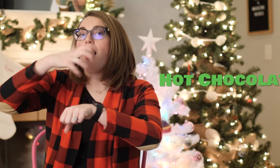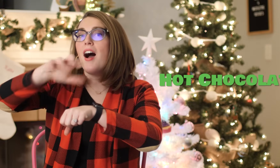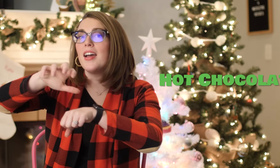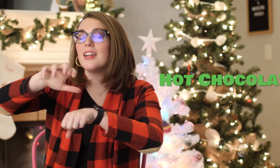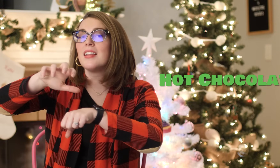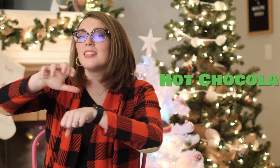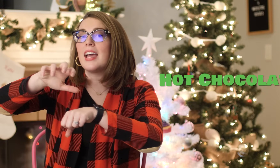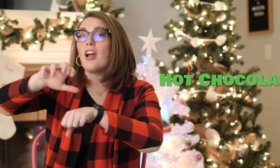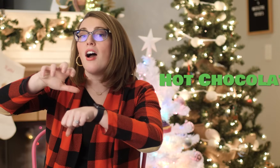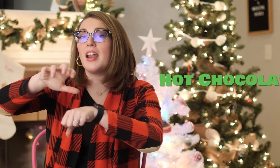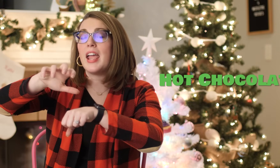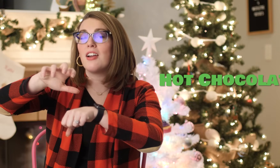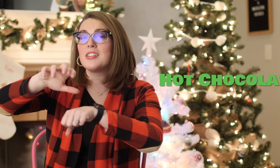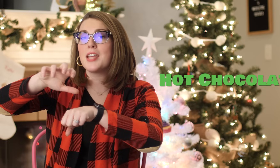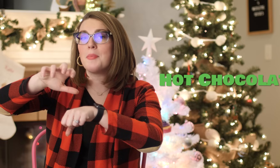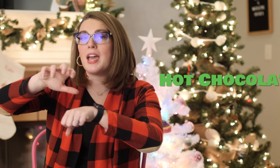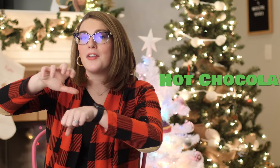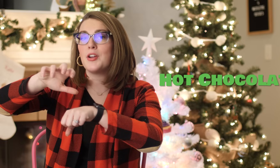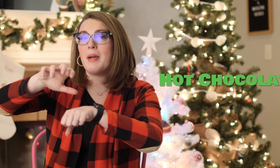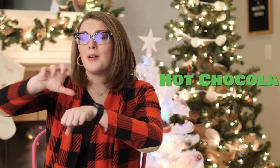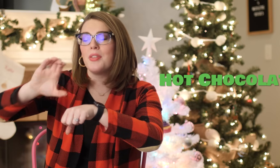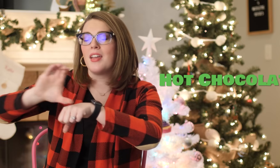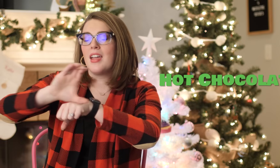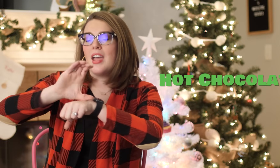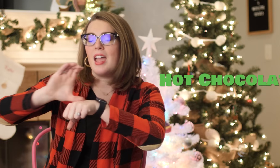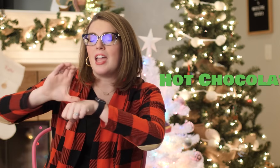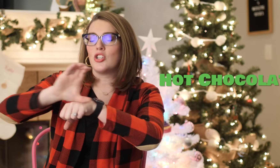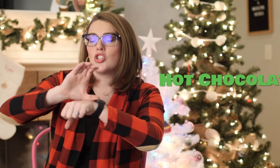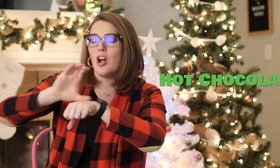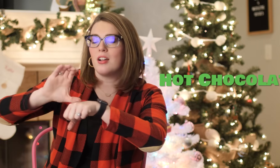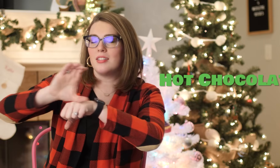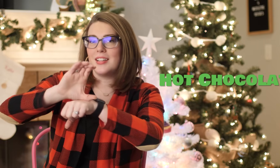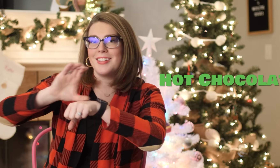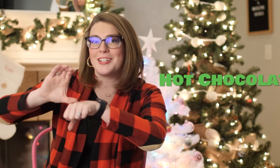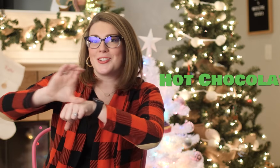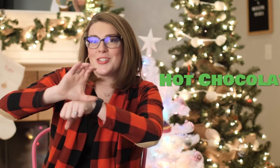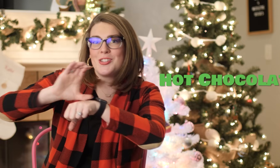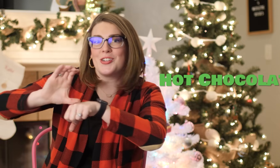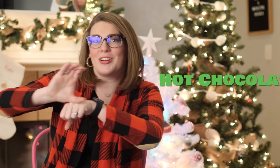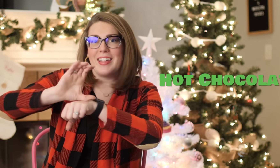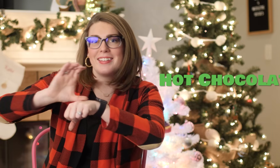HOT like hot air is coming out of your mouth, and CHOCOLATE like you're stirring it.